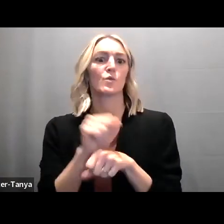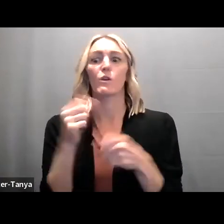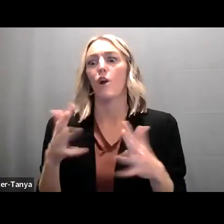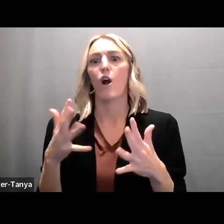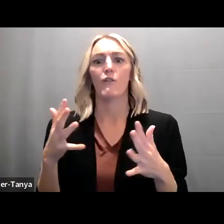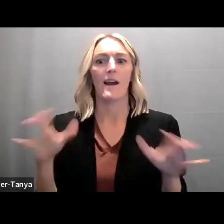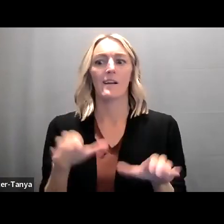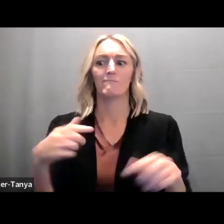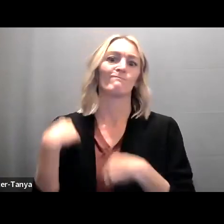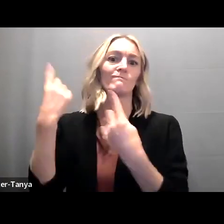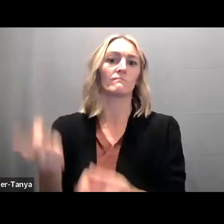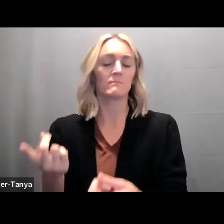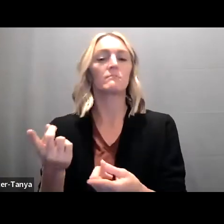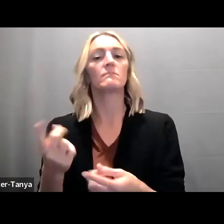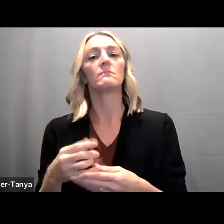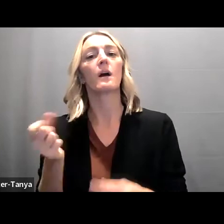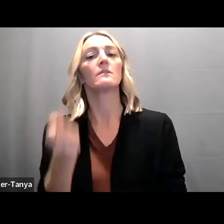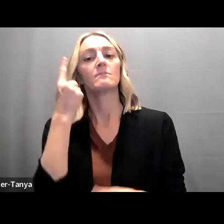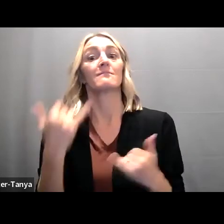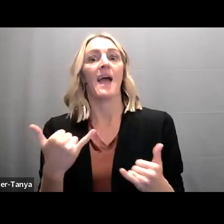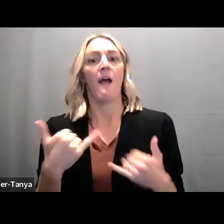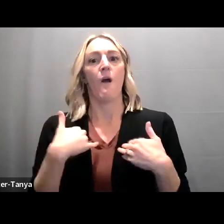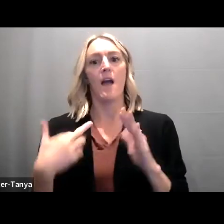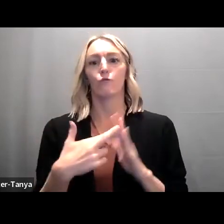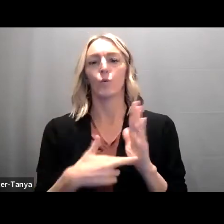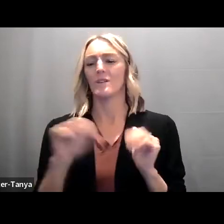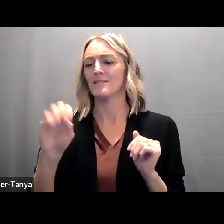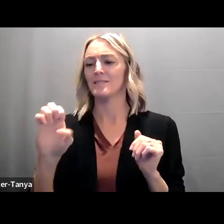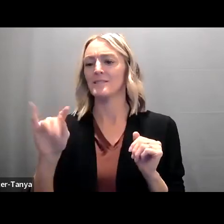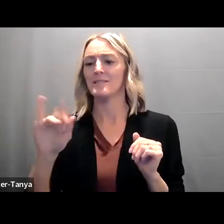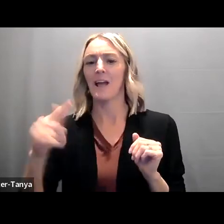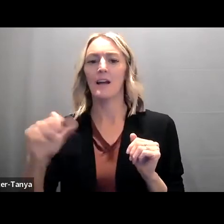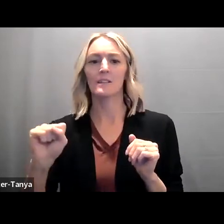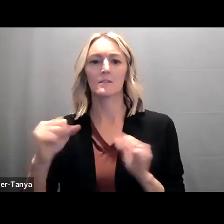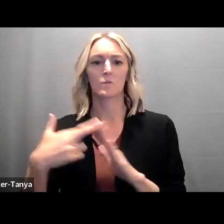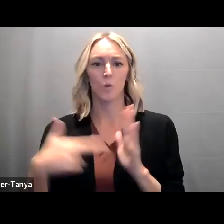But to understand there's a setting rule that has been in place for a while but some of